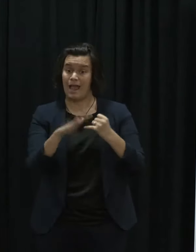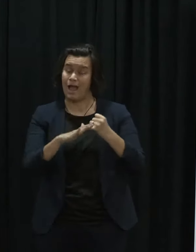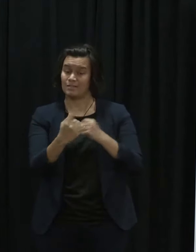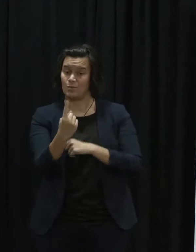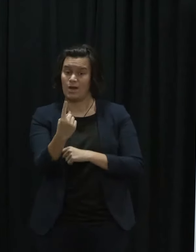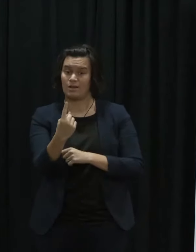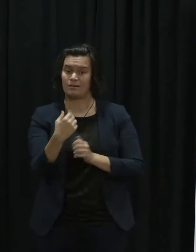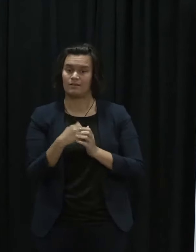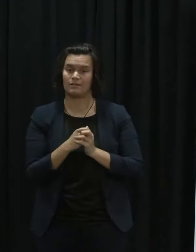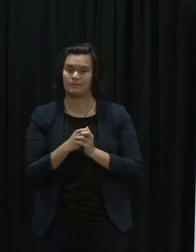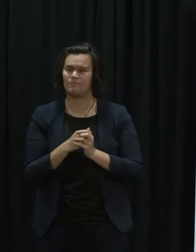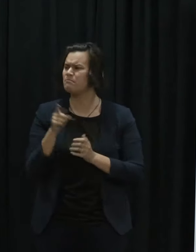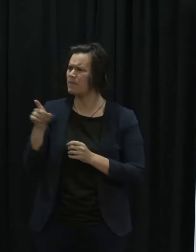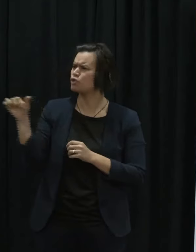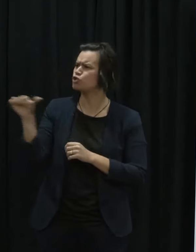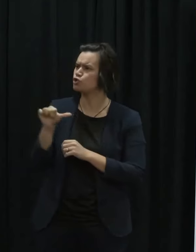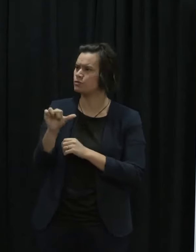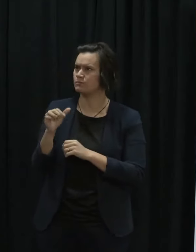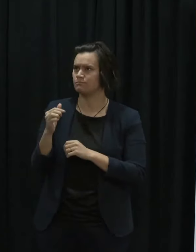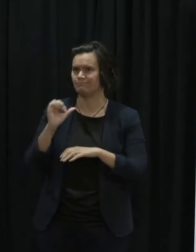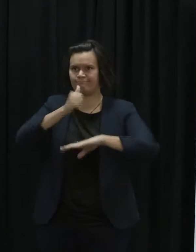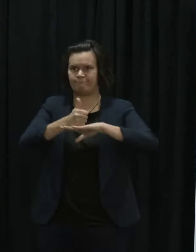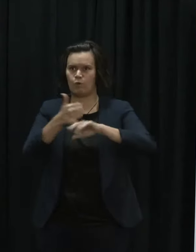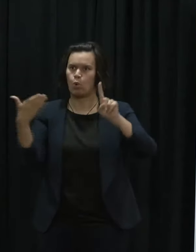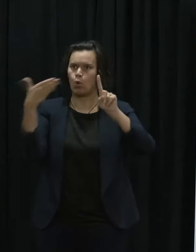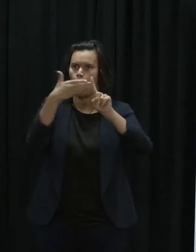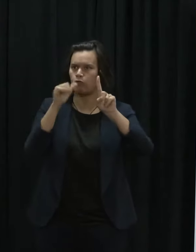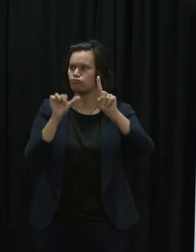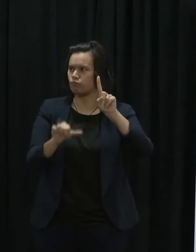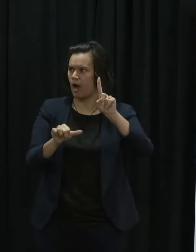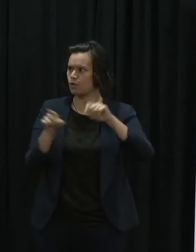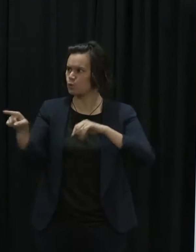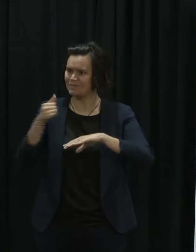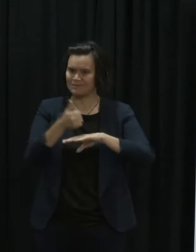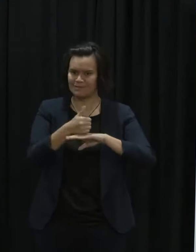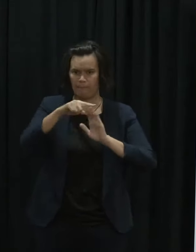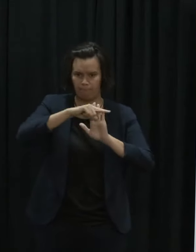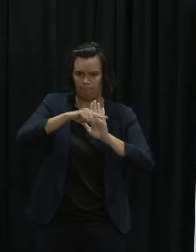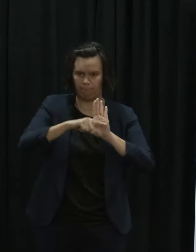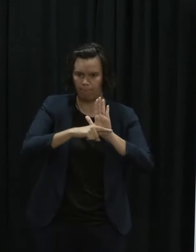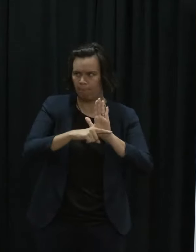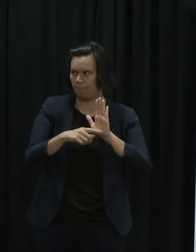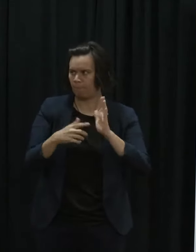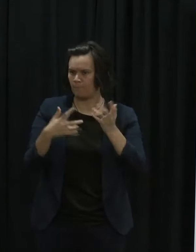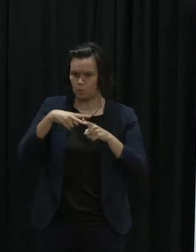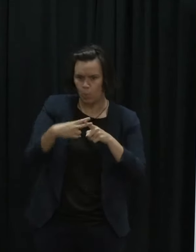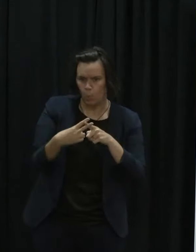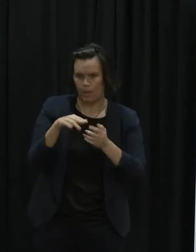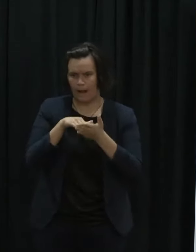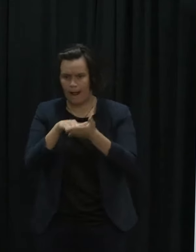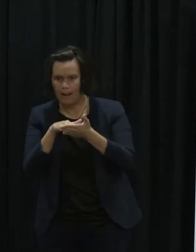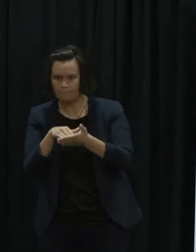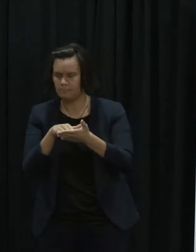has a market effect as well.